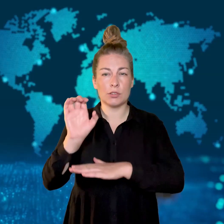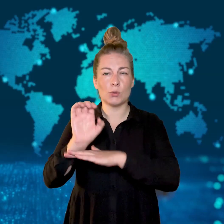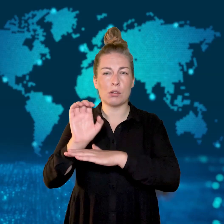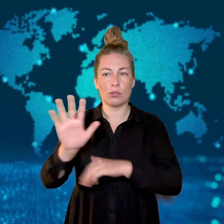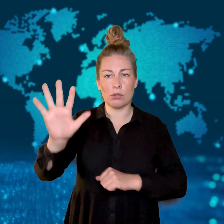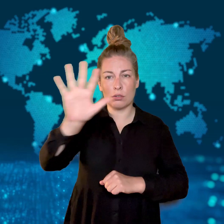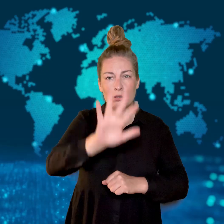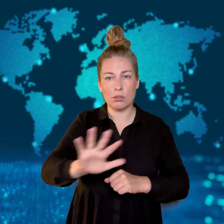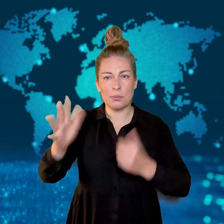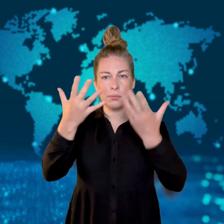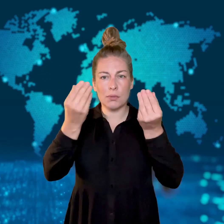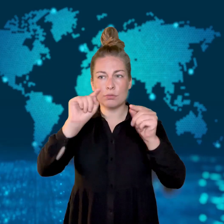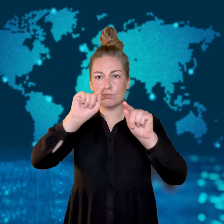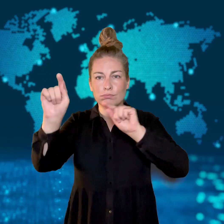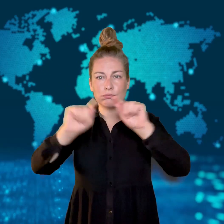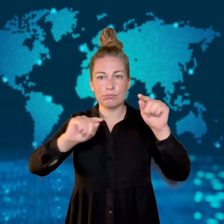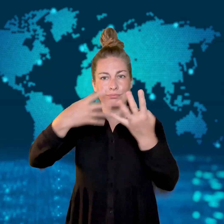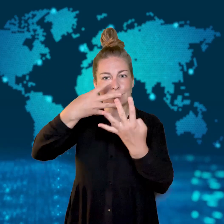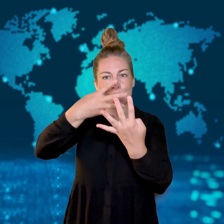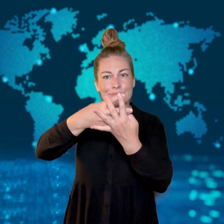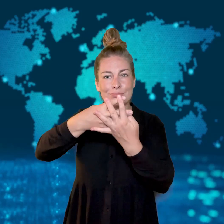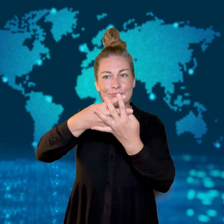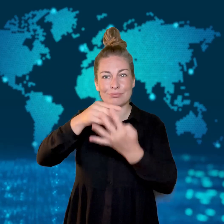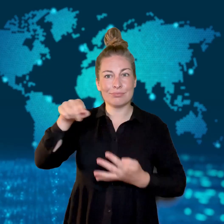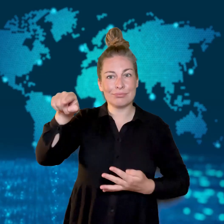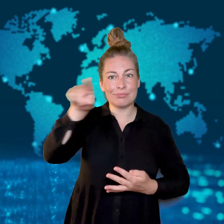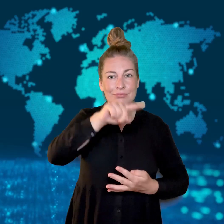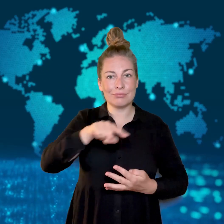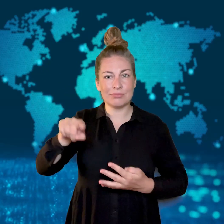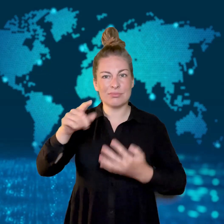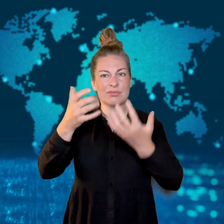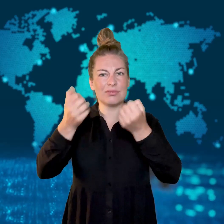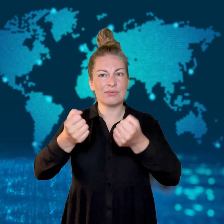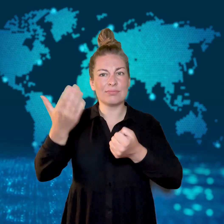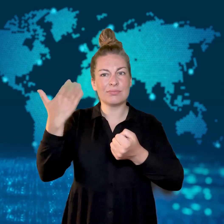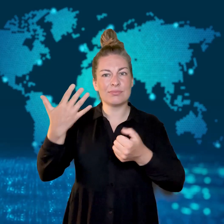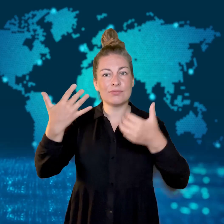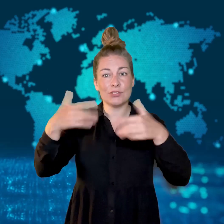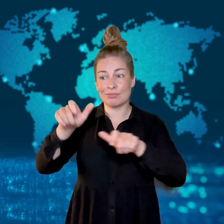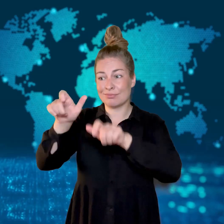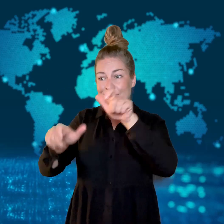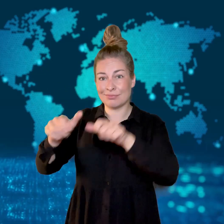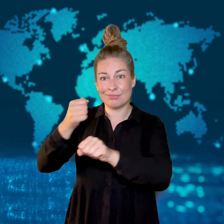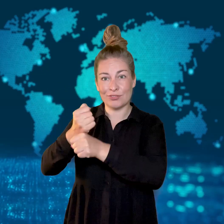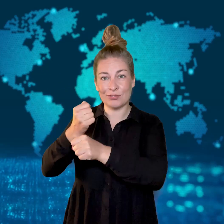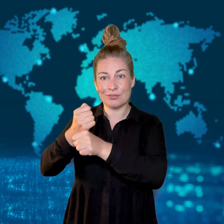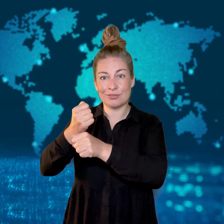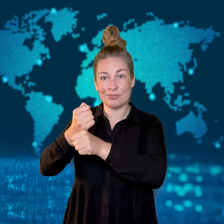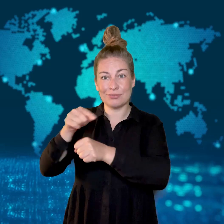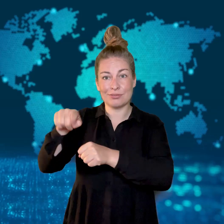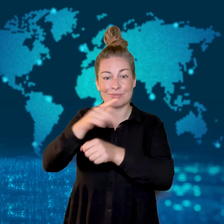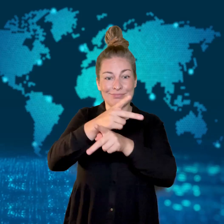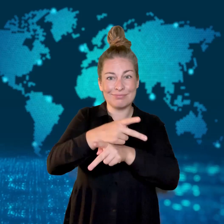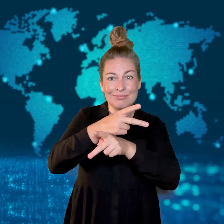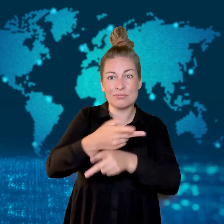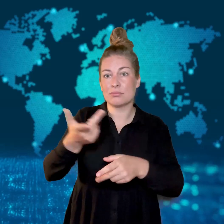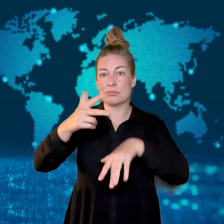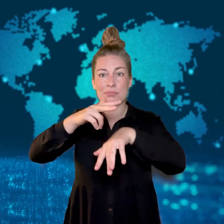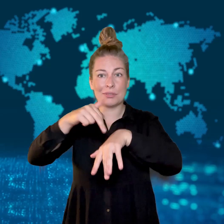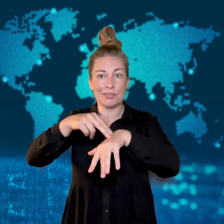[MONIKA]: A large number of prison guards and officers have been released